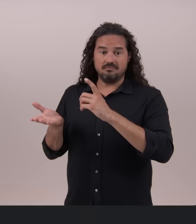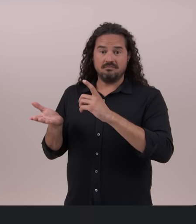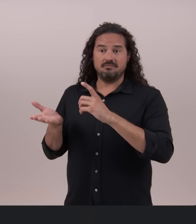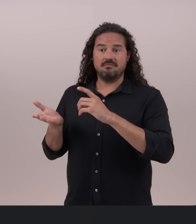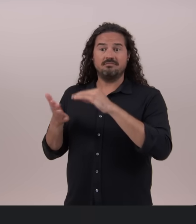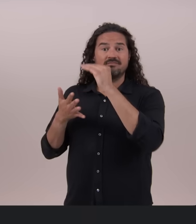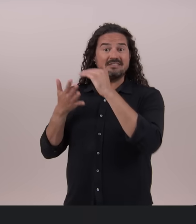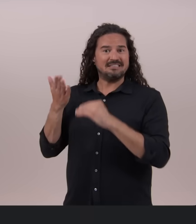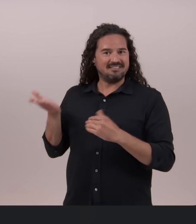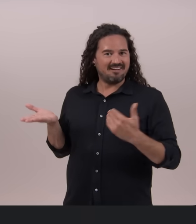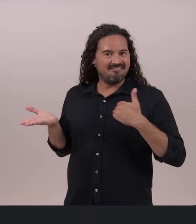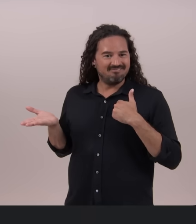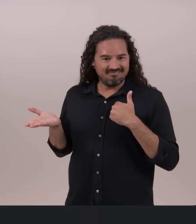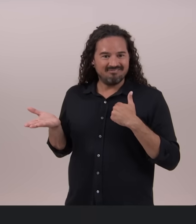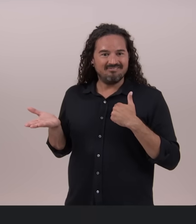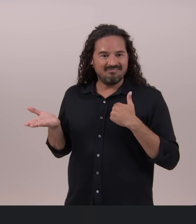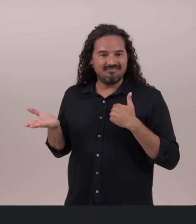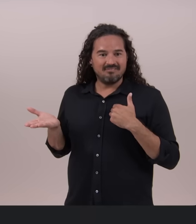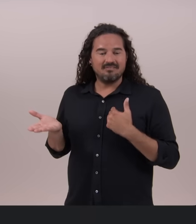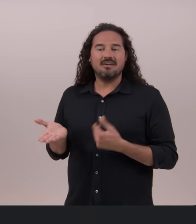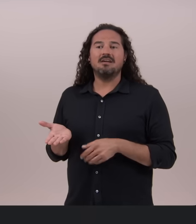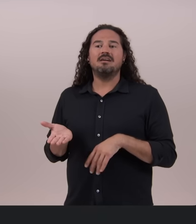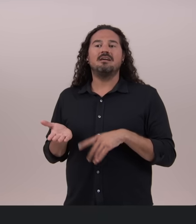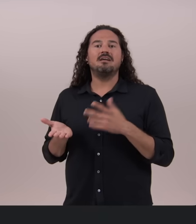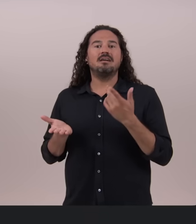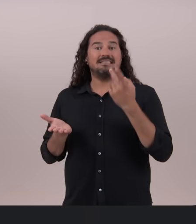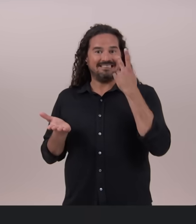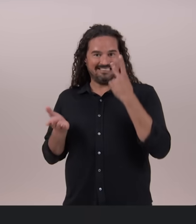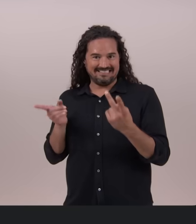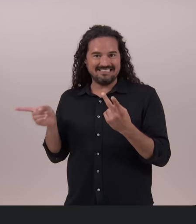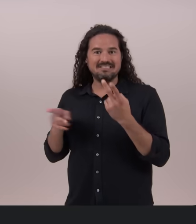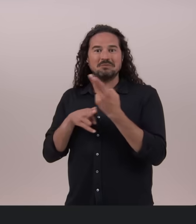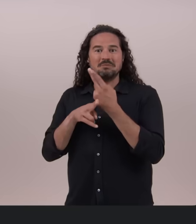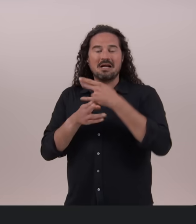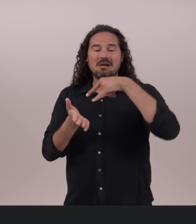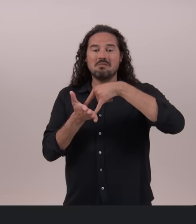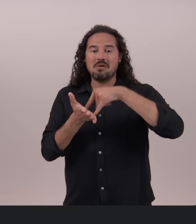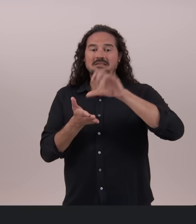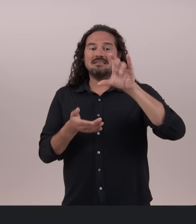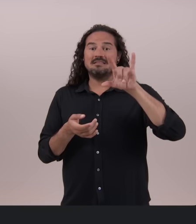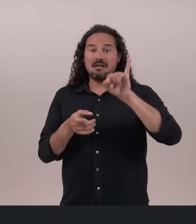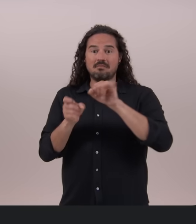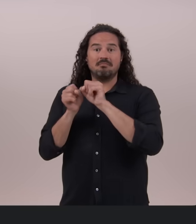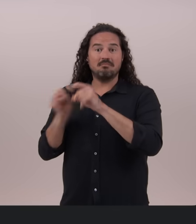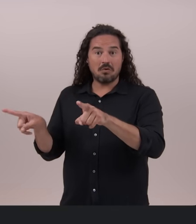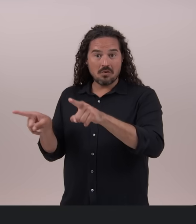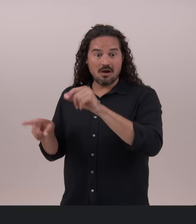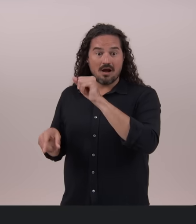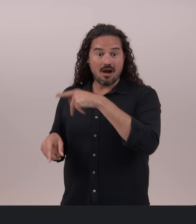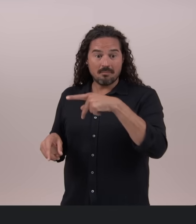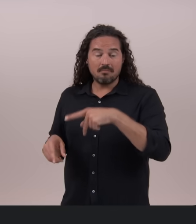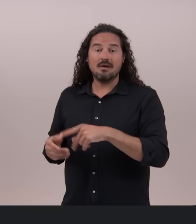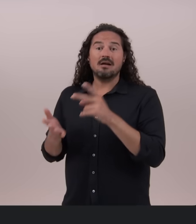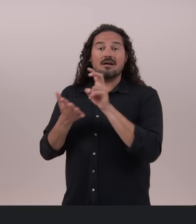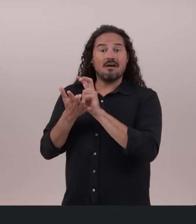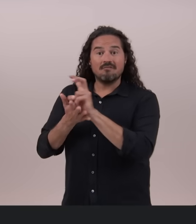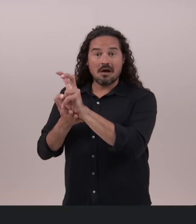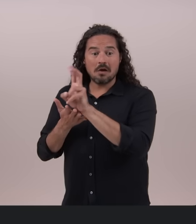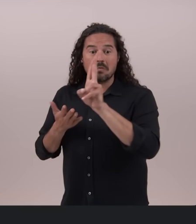I can also see that the agent used the Android CLI to deploy the app, navigate the UI and take those screenshots.